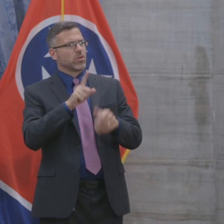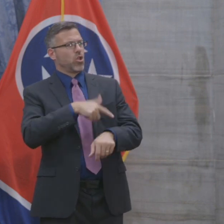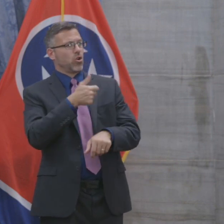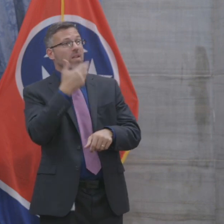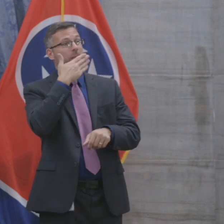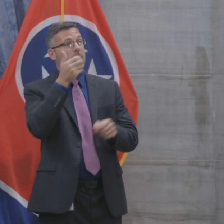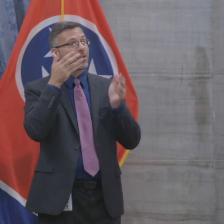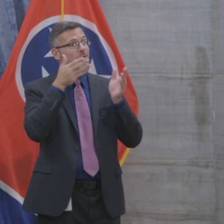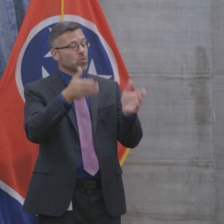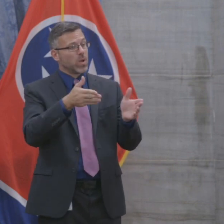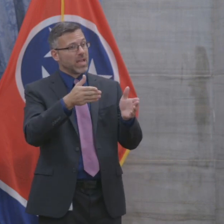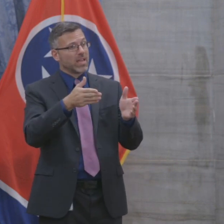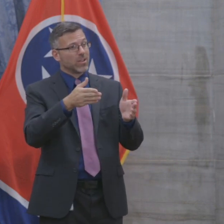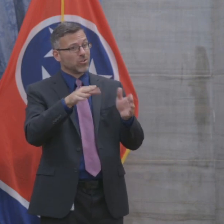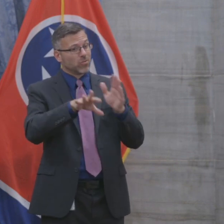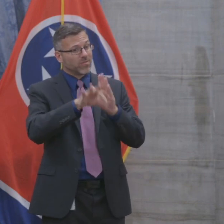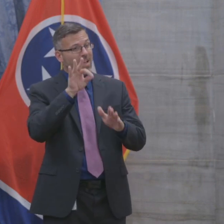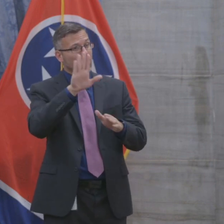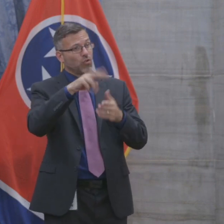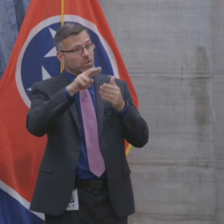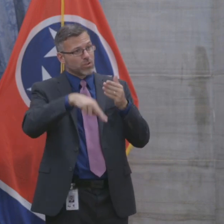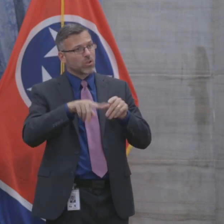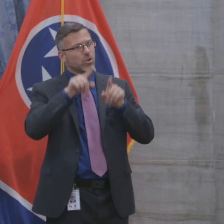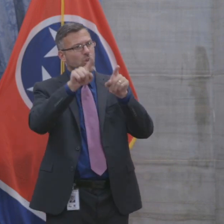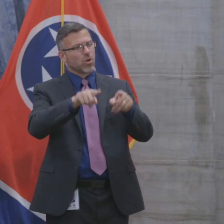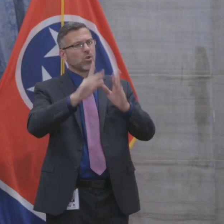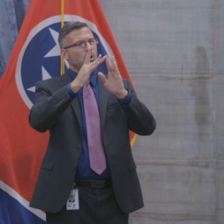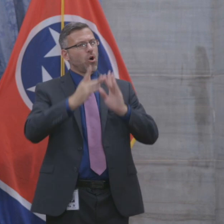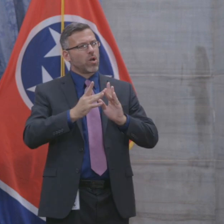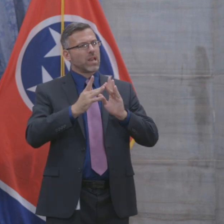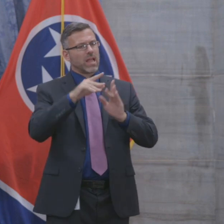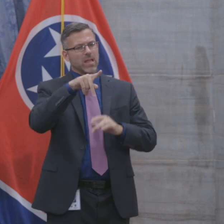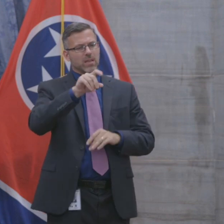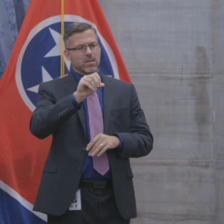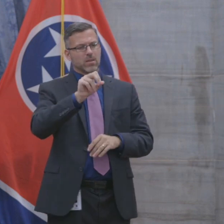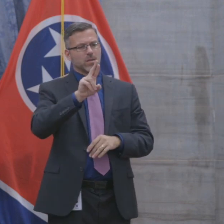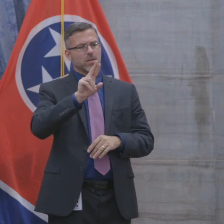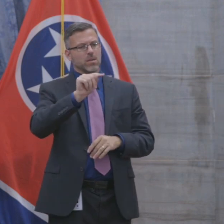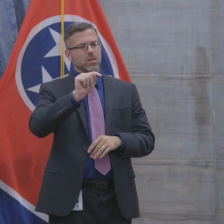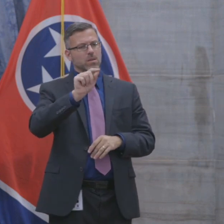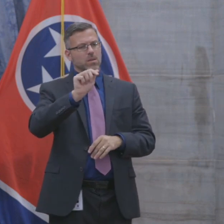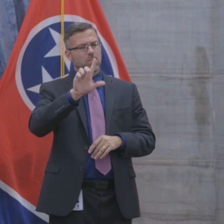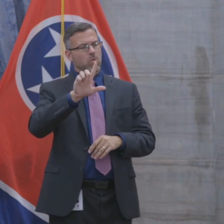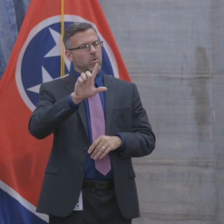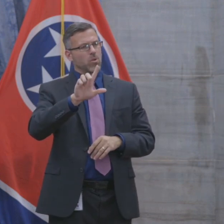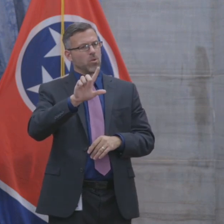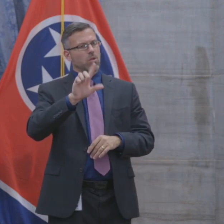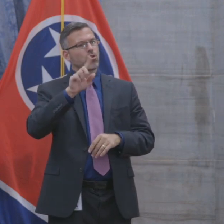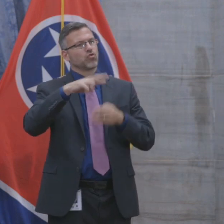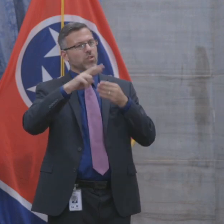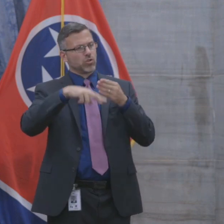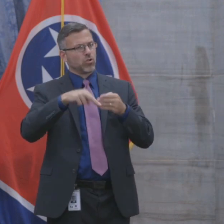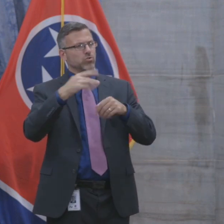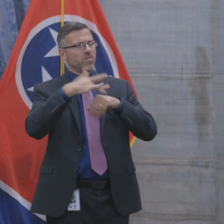get to the person. Any idea what that number is? Yeah, actually that's a good distinction. Part